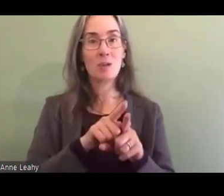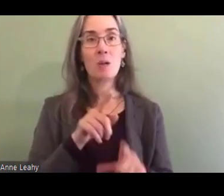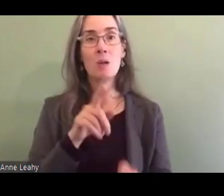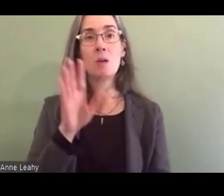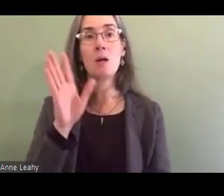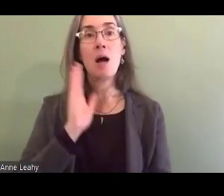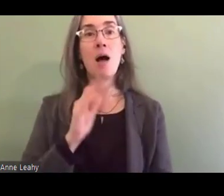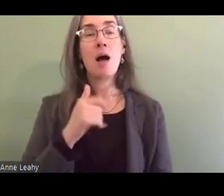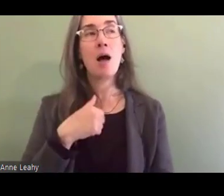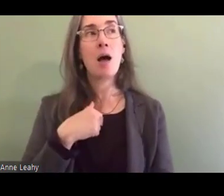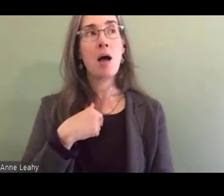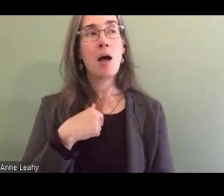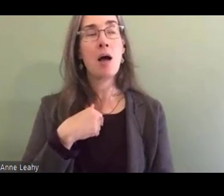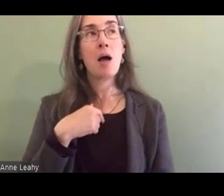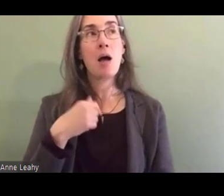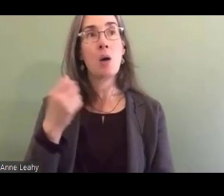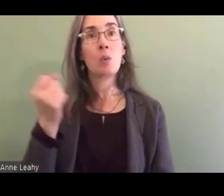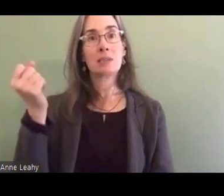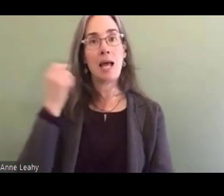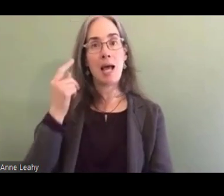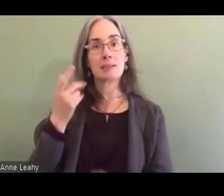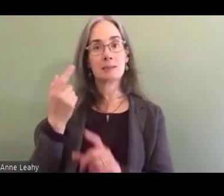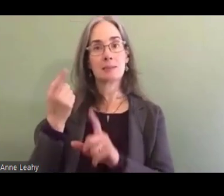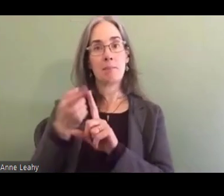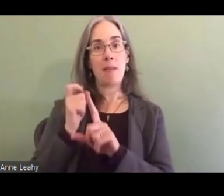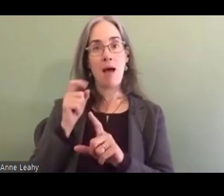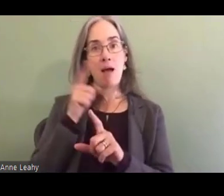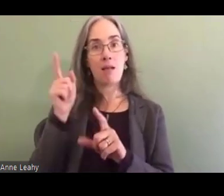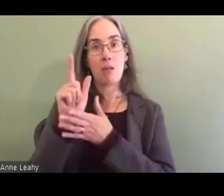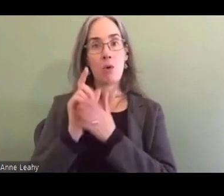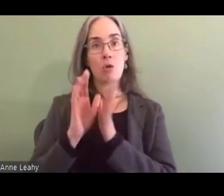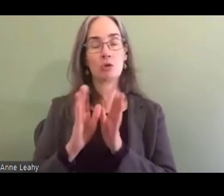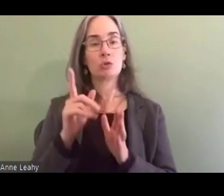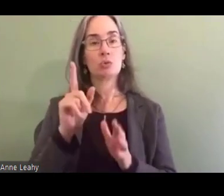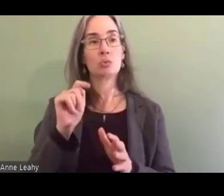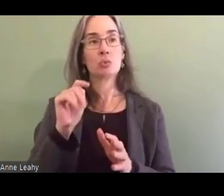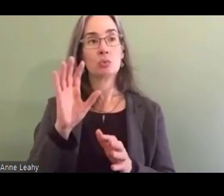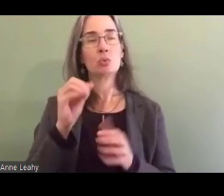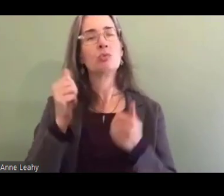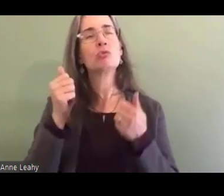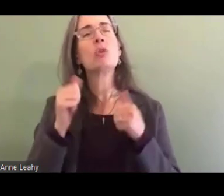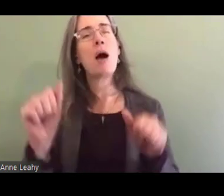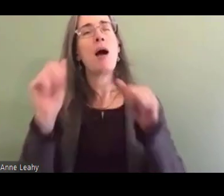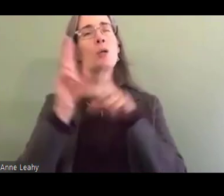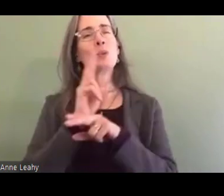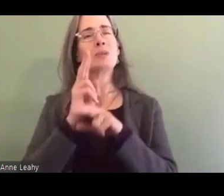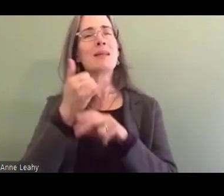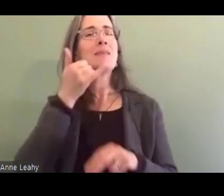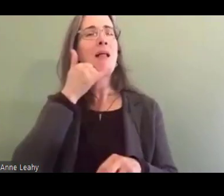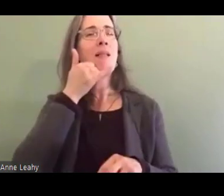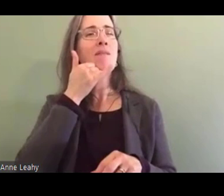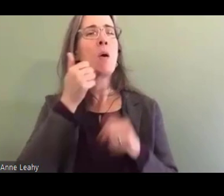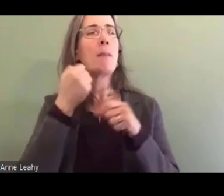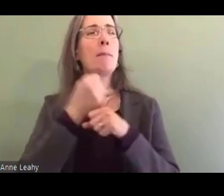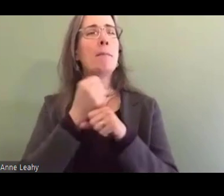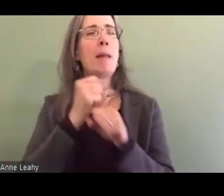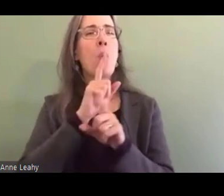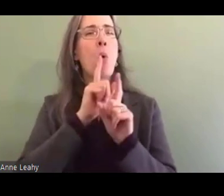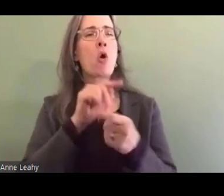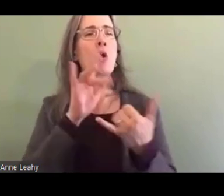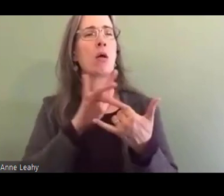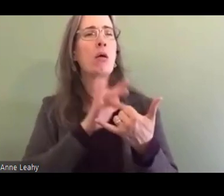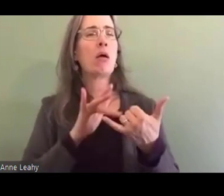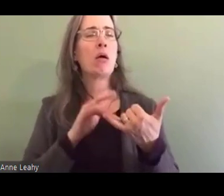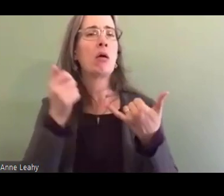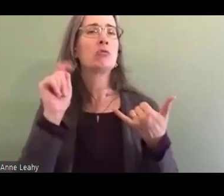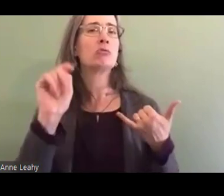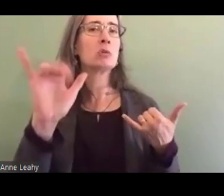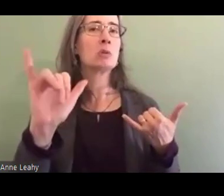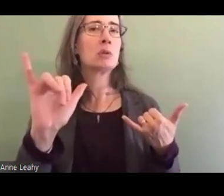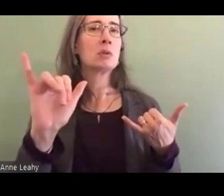I was asked by the lawyers to try using the telephone to make an order on Target.